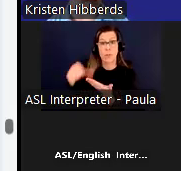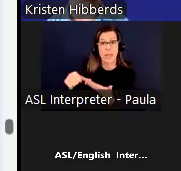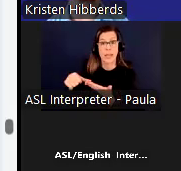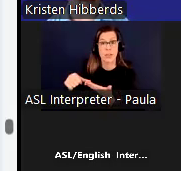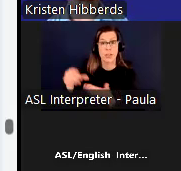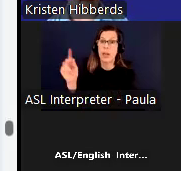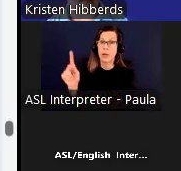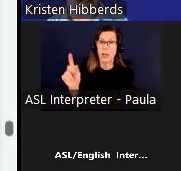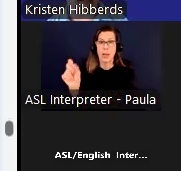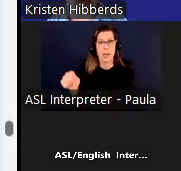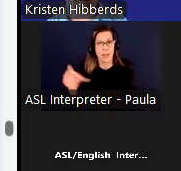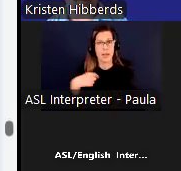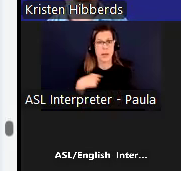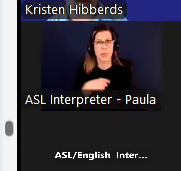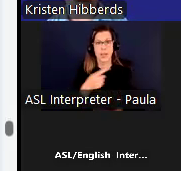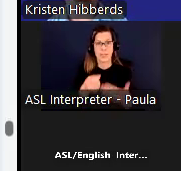So yes, we deleted F right here.